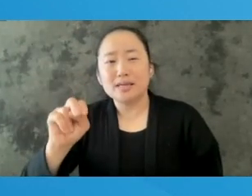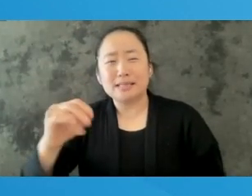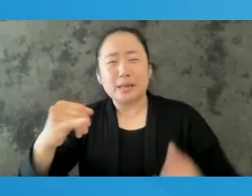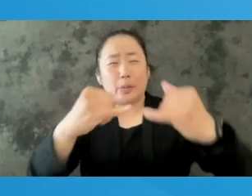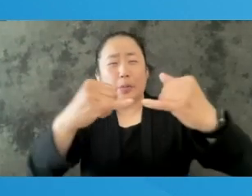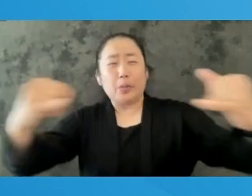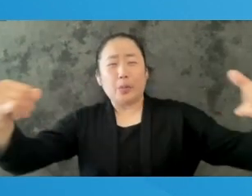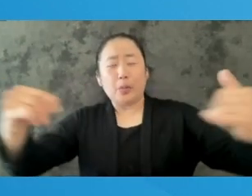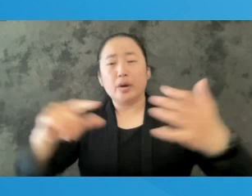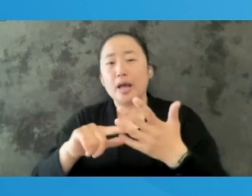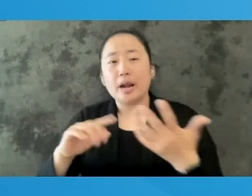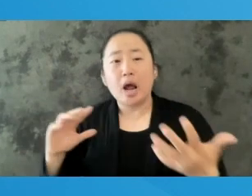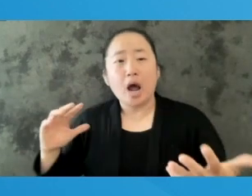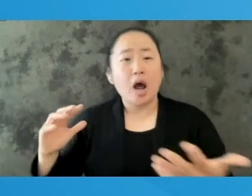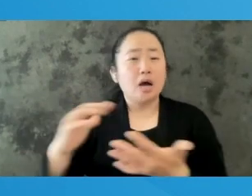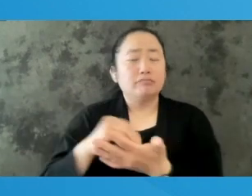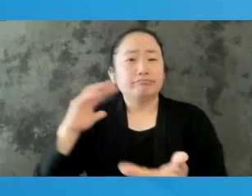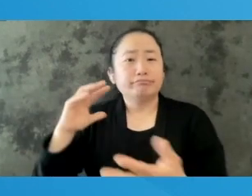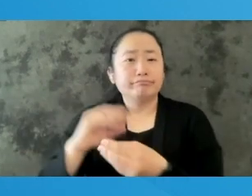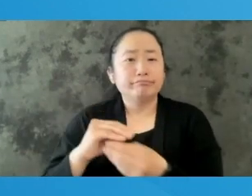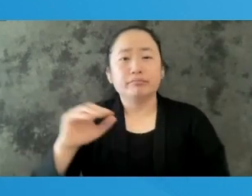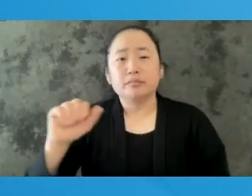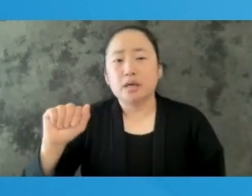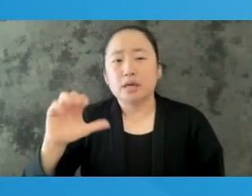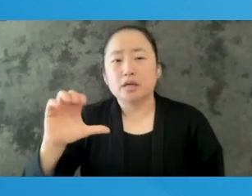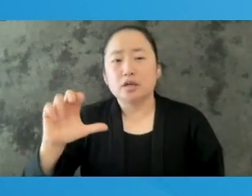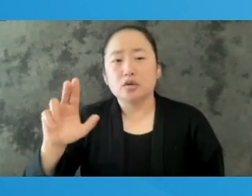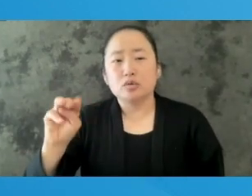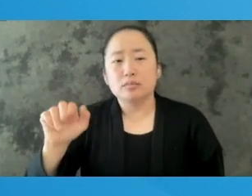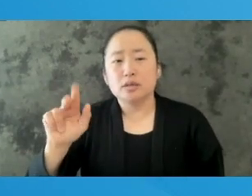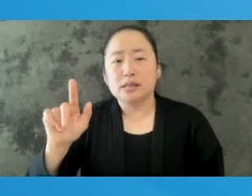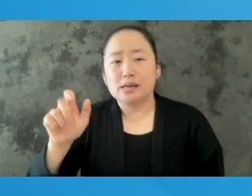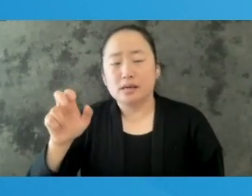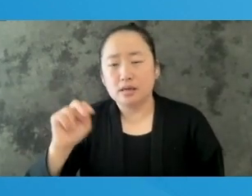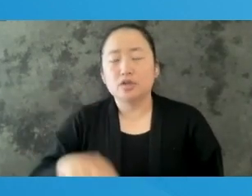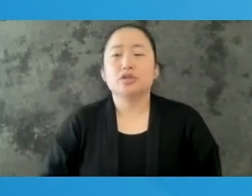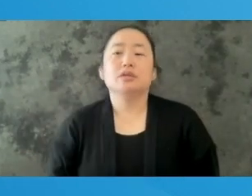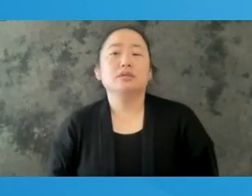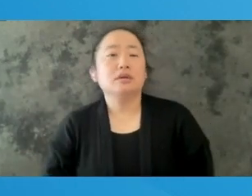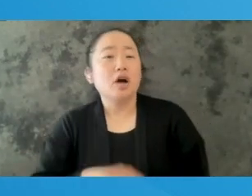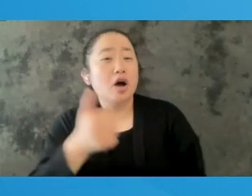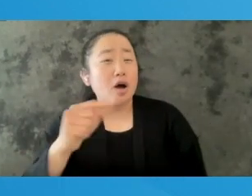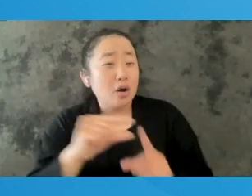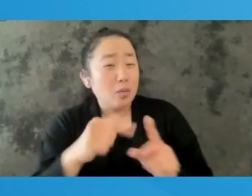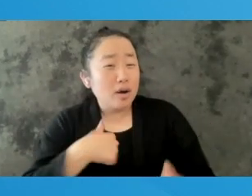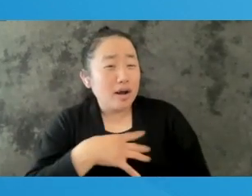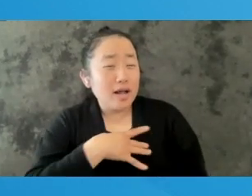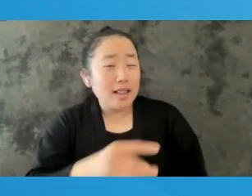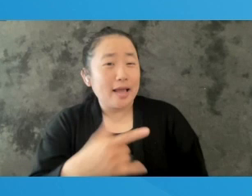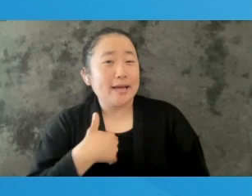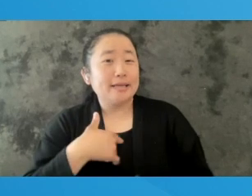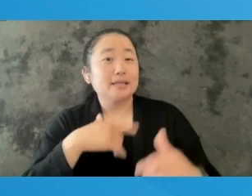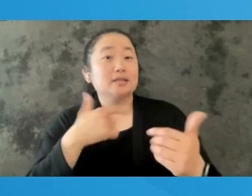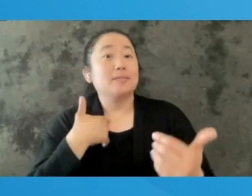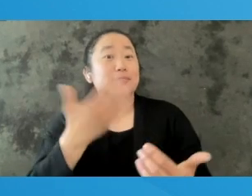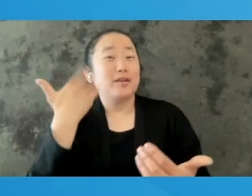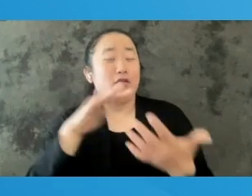I really like the phrase coming into focus. Static.